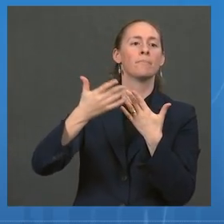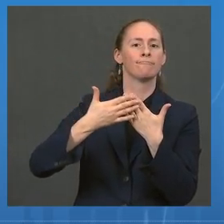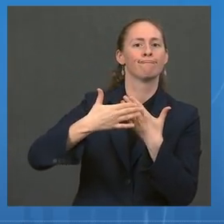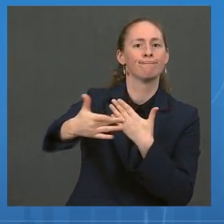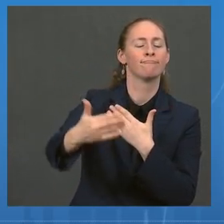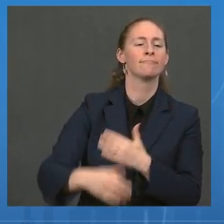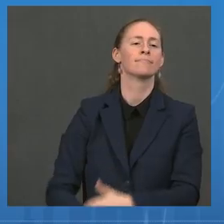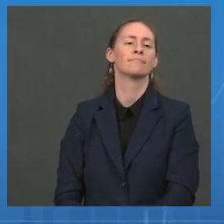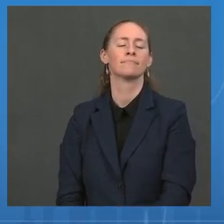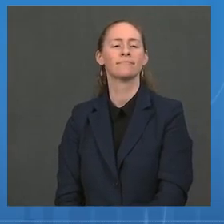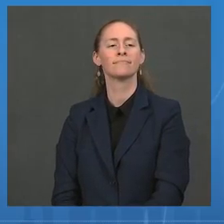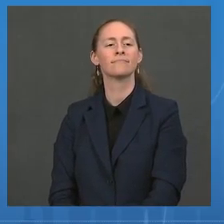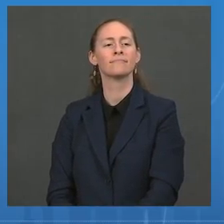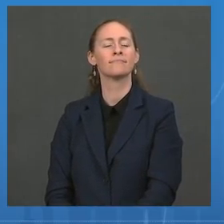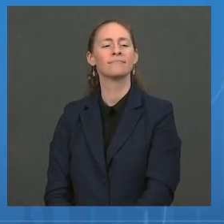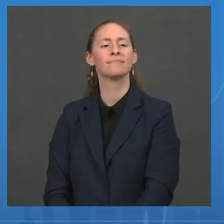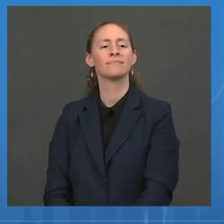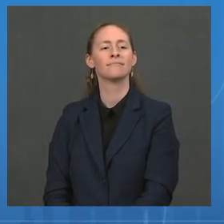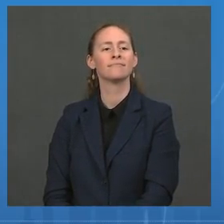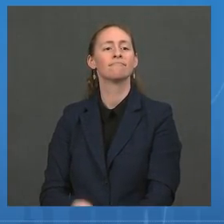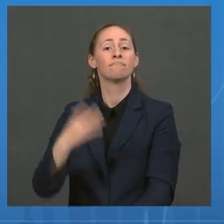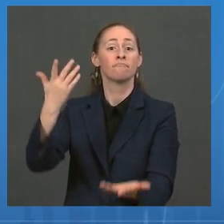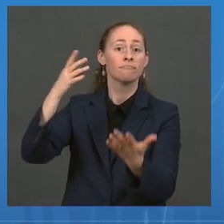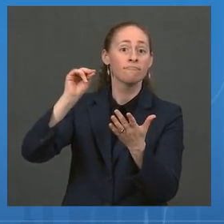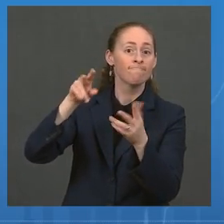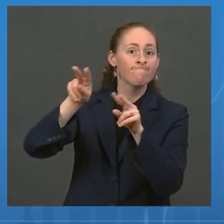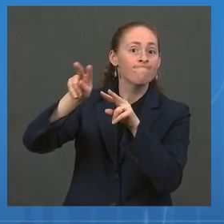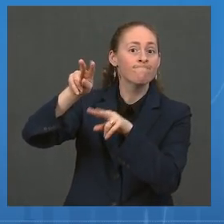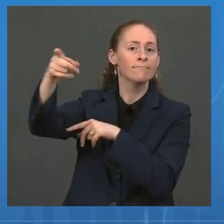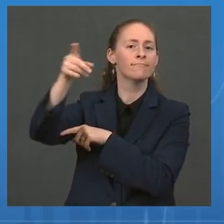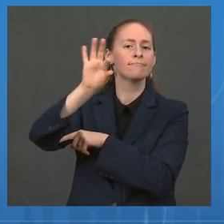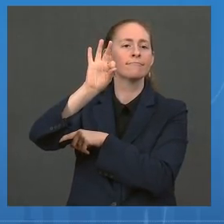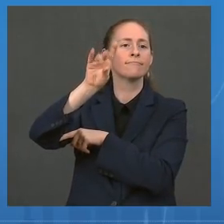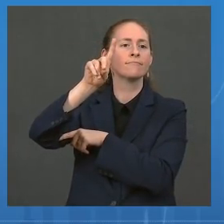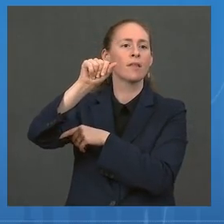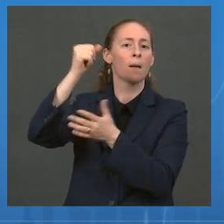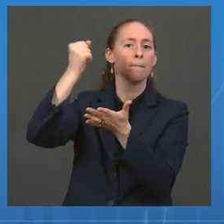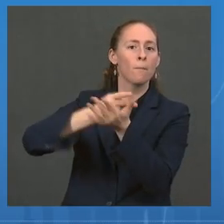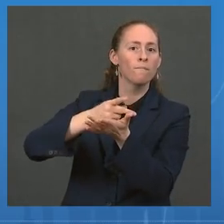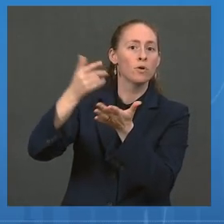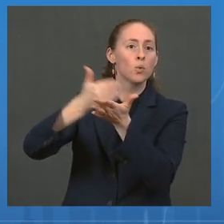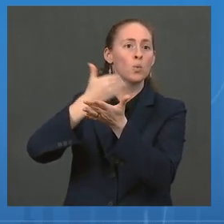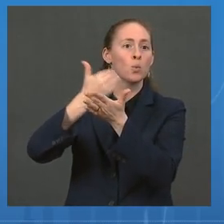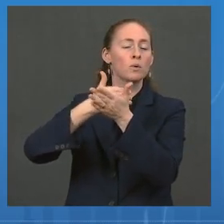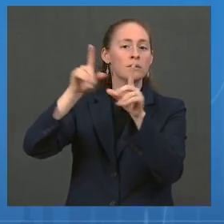and the authorization of the new test by the FDA -- another billion-dollar investment on top of that --